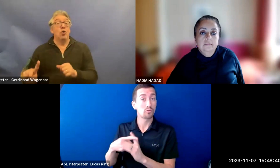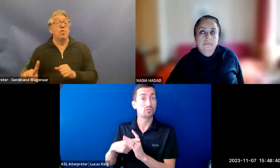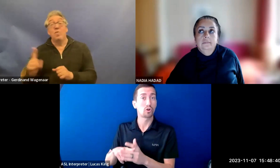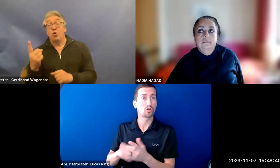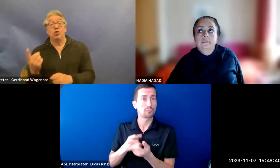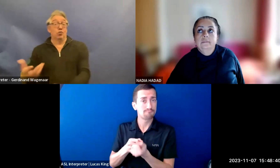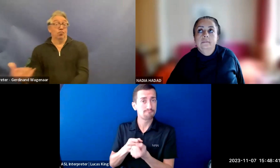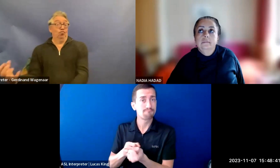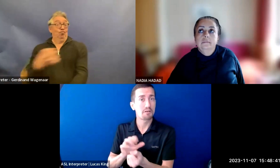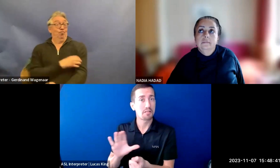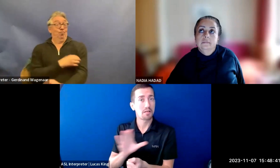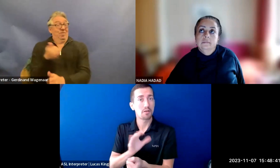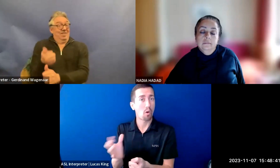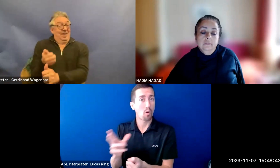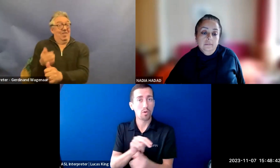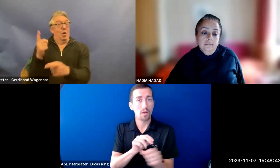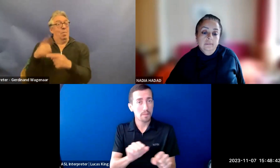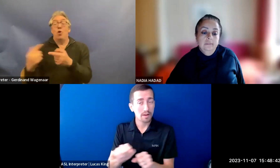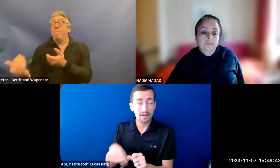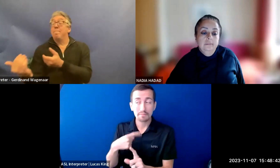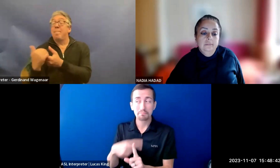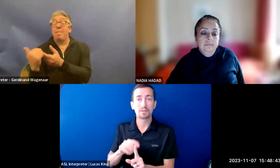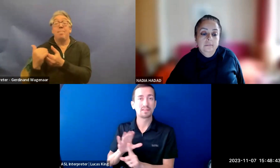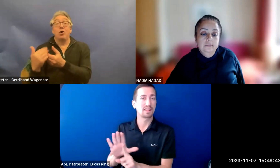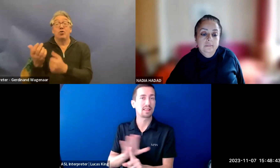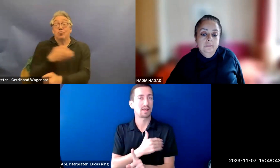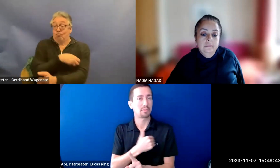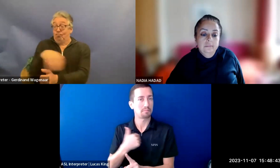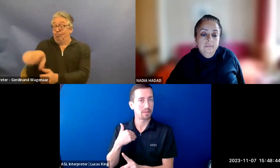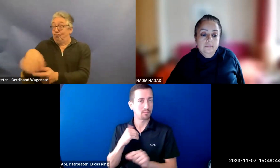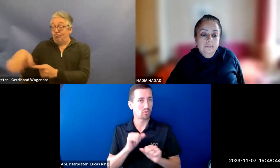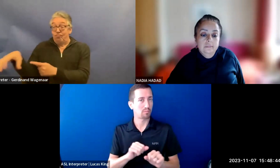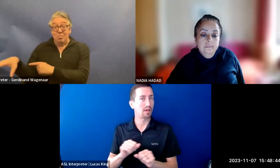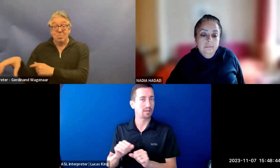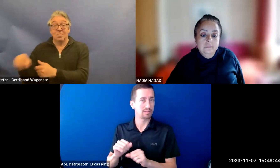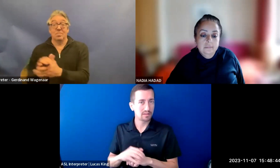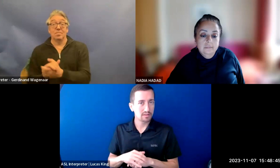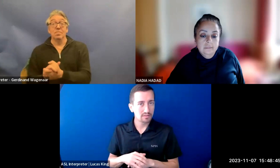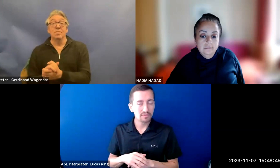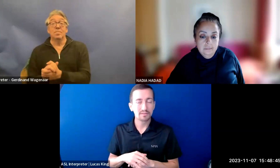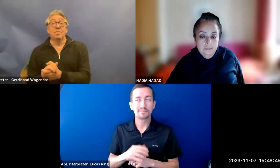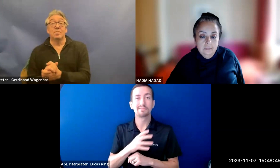as well as that of its members and did the advocacy around the alignment